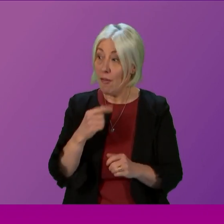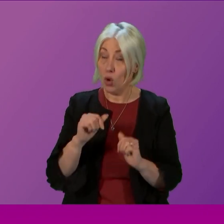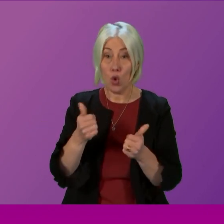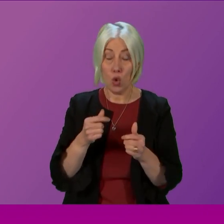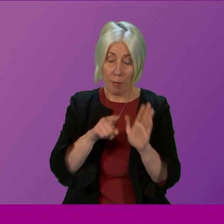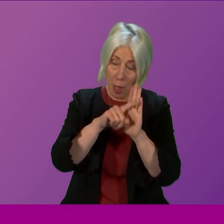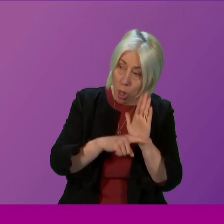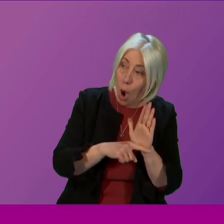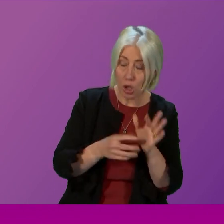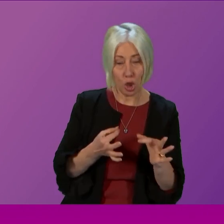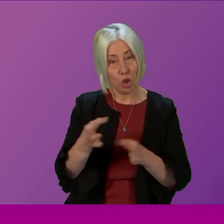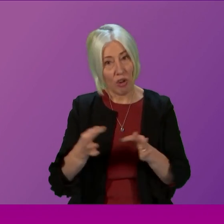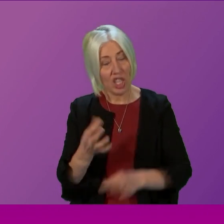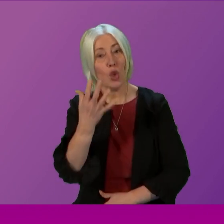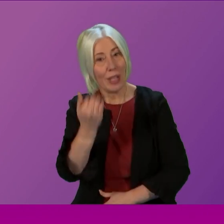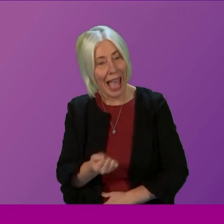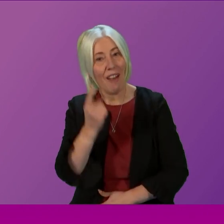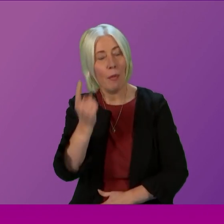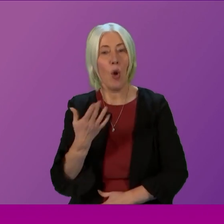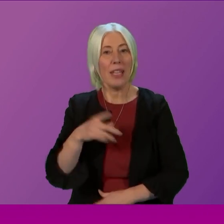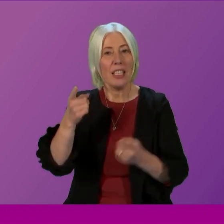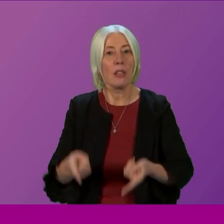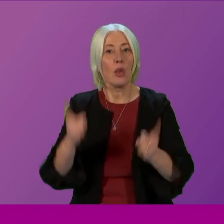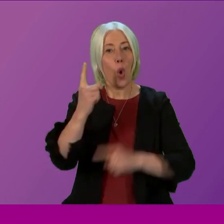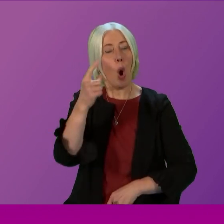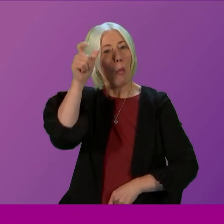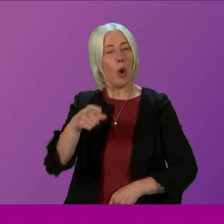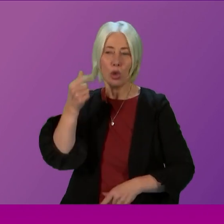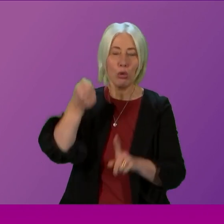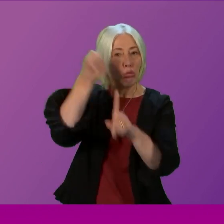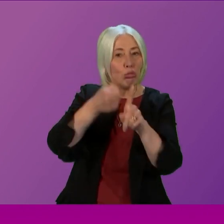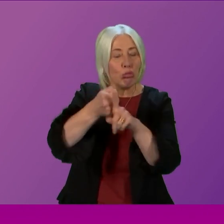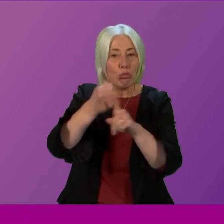in place, we need the focus of a commissioner to champion, promote and protect the rights of people